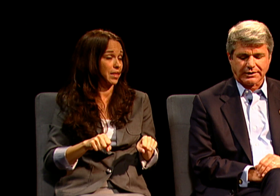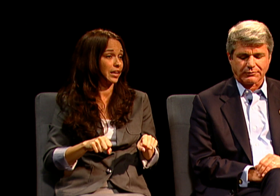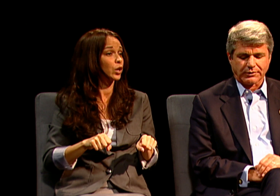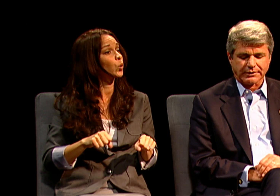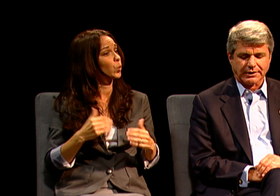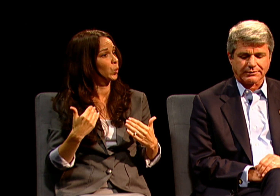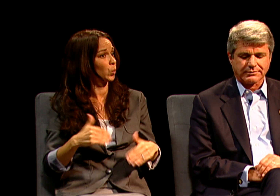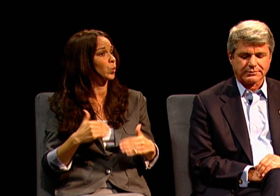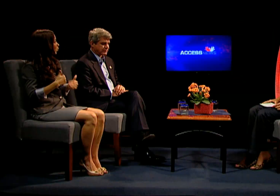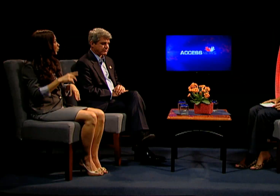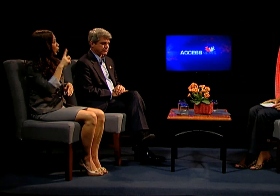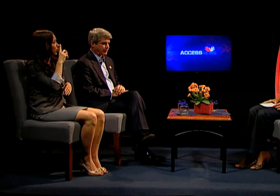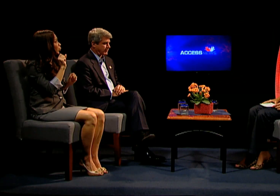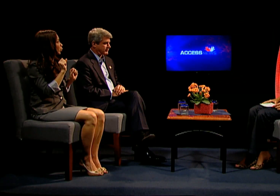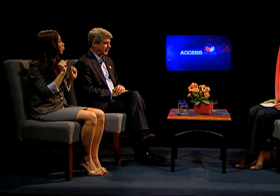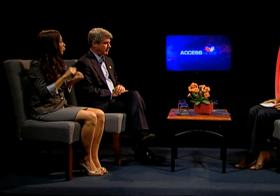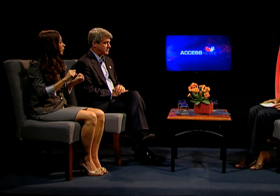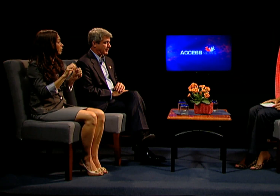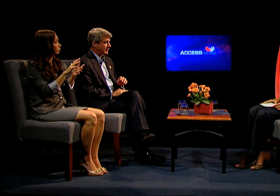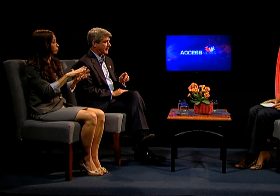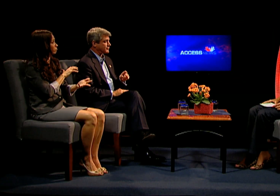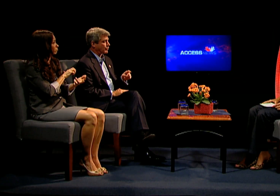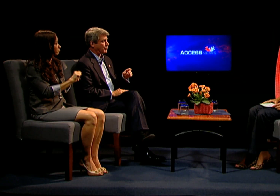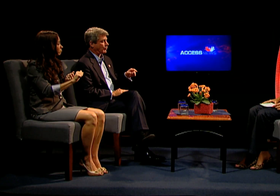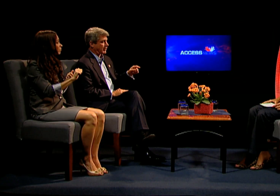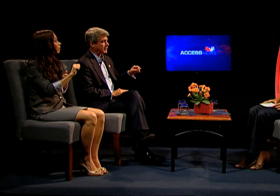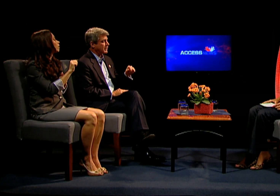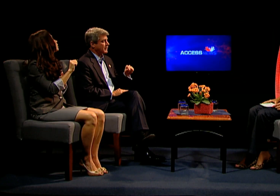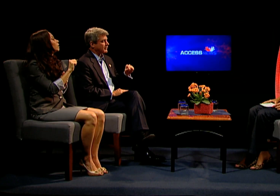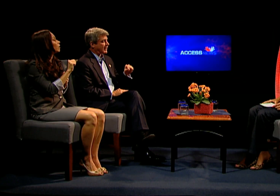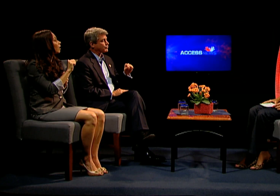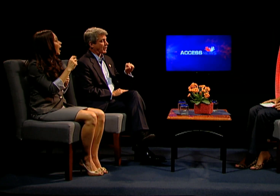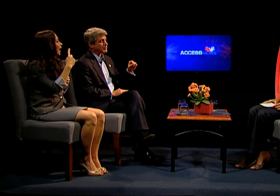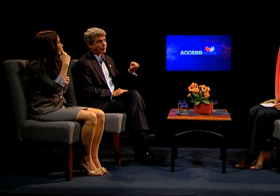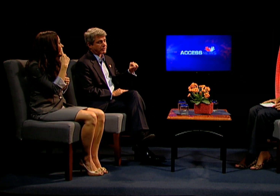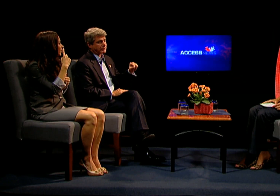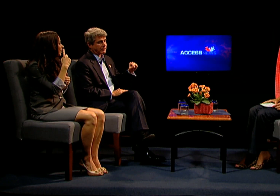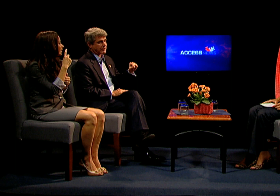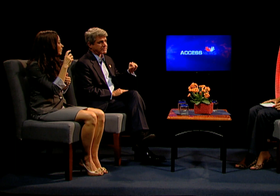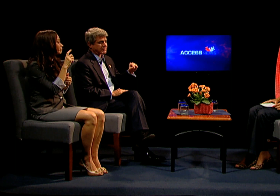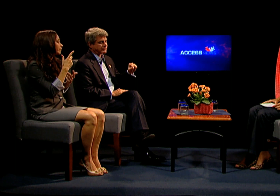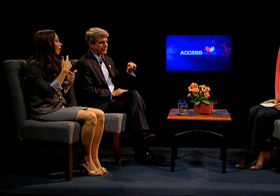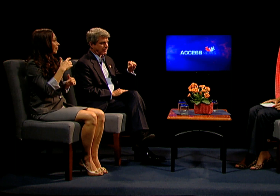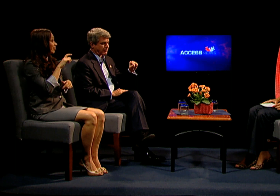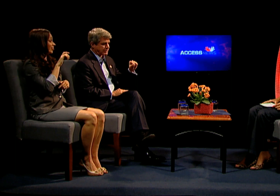THEY COULD REALLY DO TREMENDOUS DAMAGE. AND I THINK THAT'S WHAT WE WANT TO-- THAT'S WHAT I'VE BEEN WORKING VERY INTENSELY ON